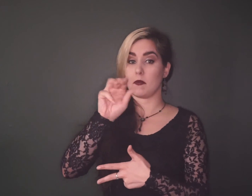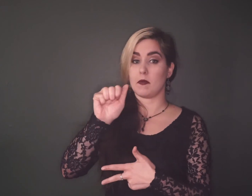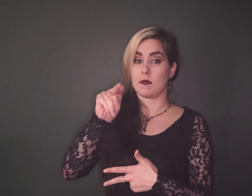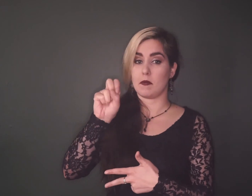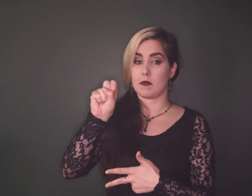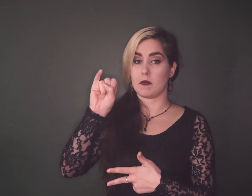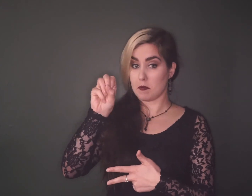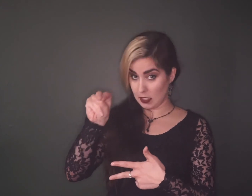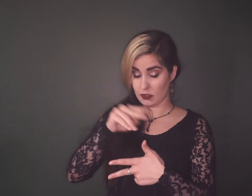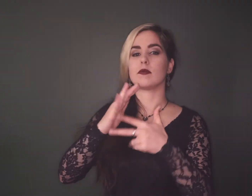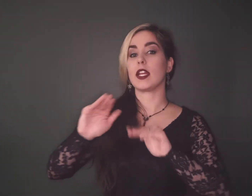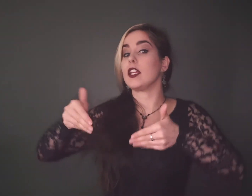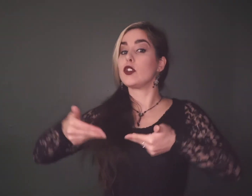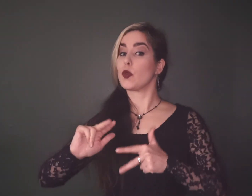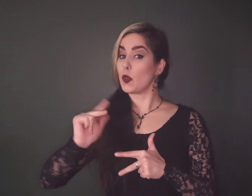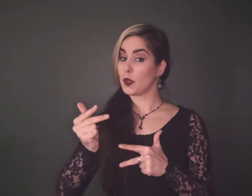Mansion. Intro 3.